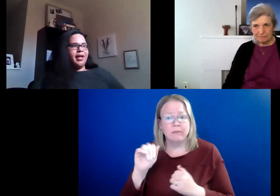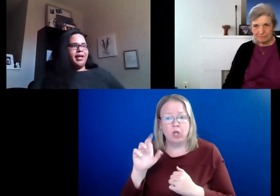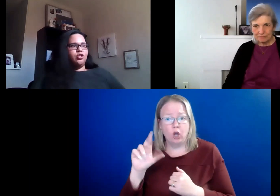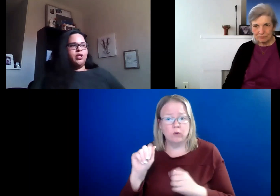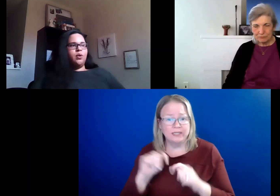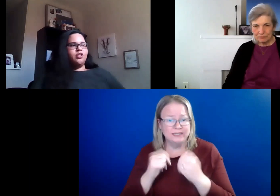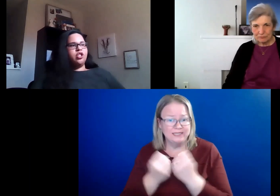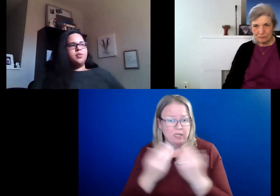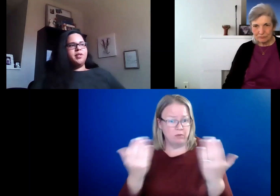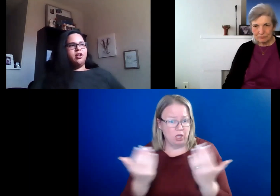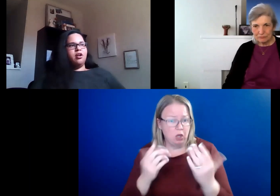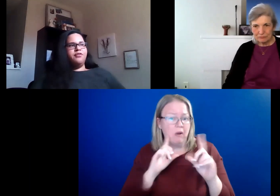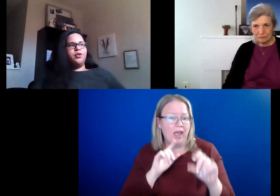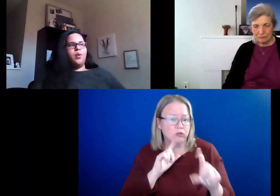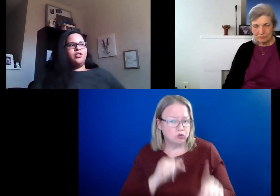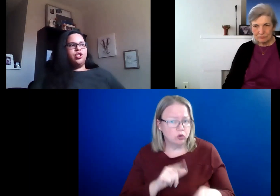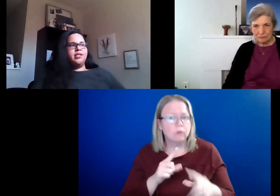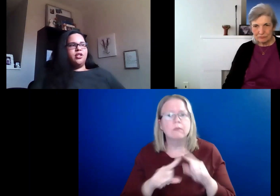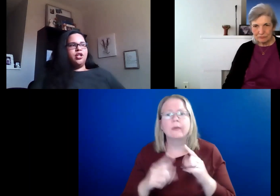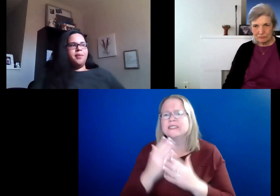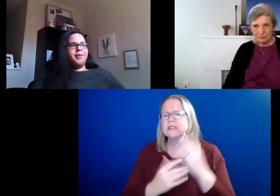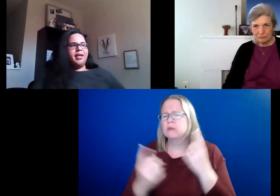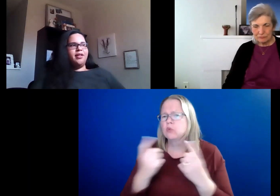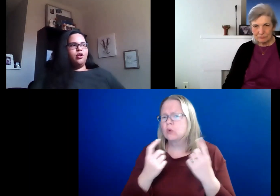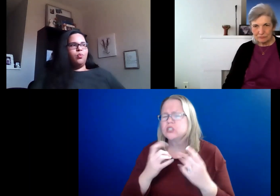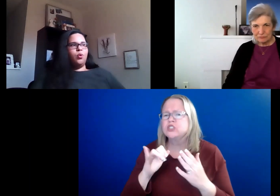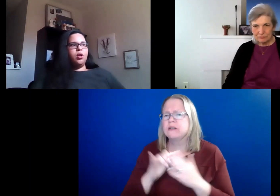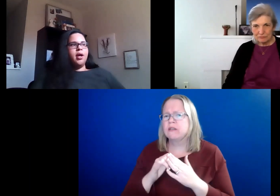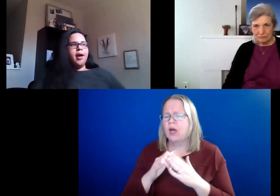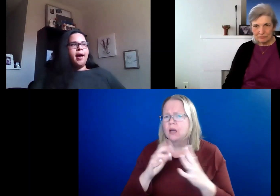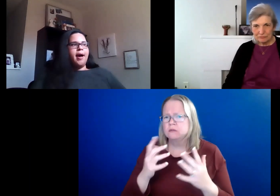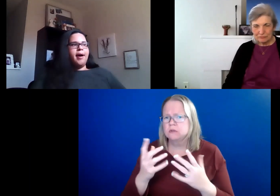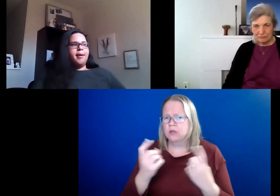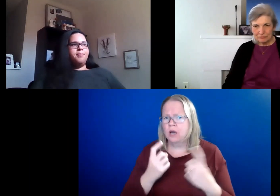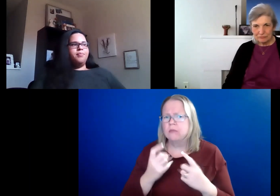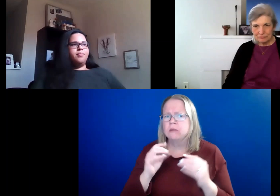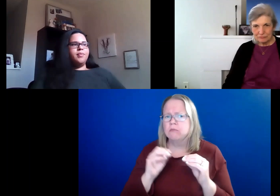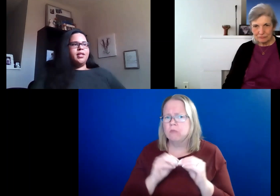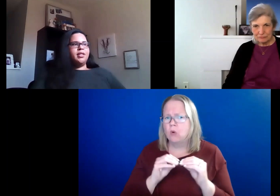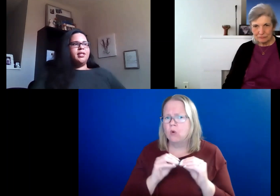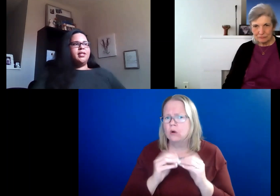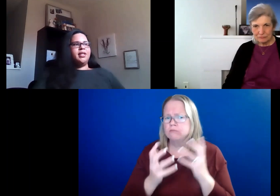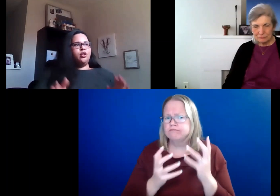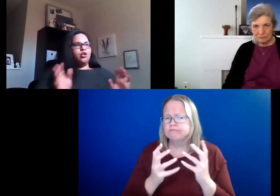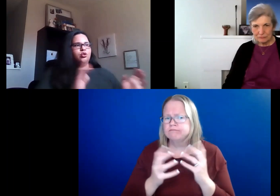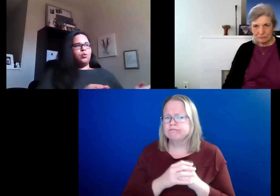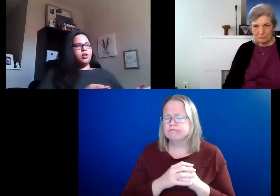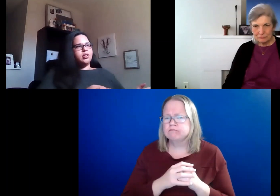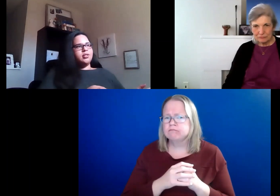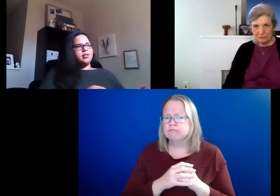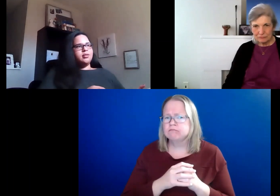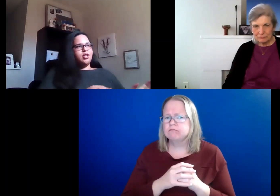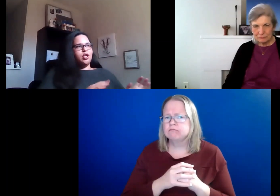online answering questions but there are a few 13:16:17 questions that are coming and that are more geared towards 13:16:21